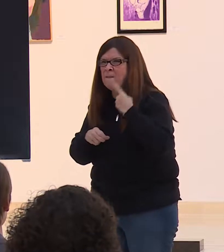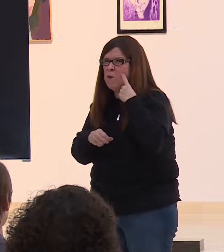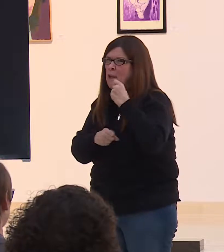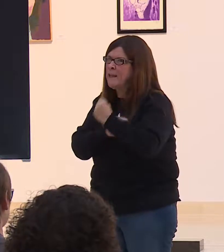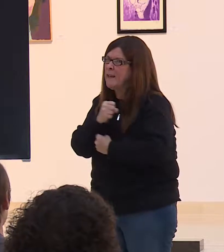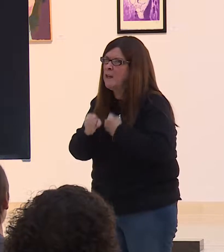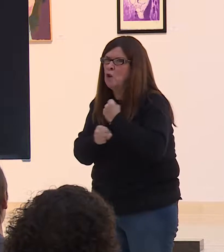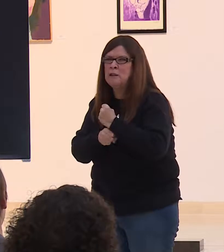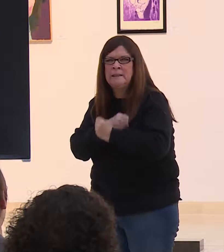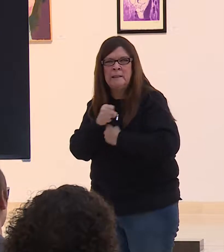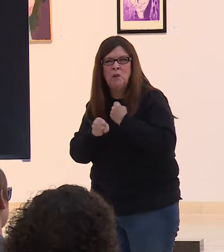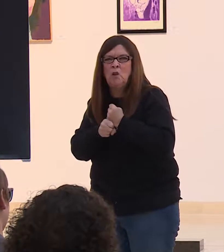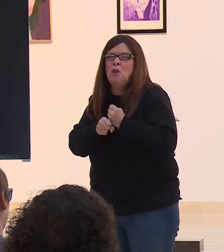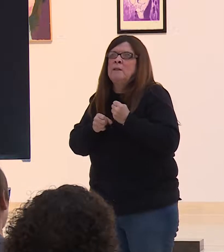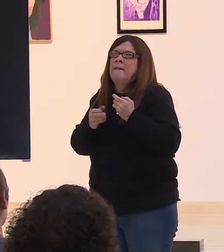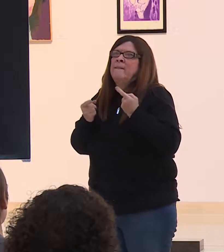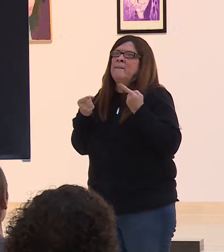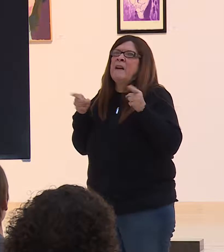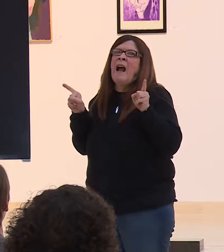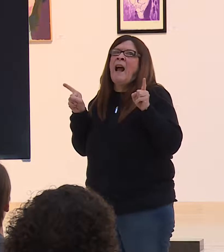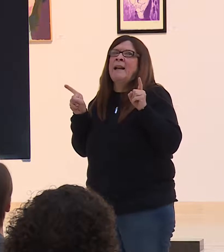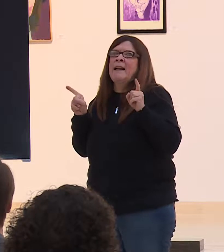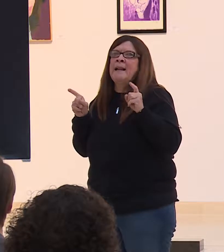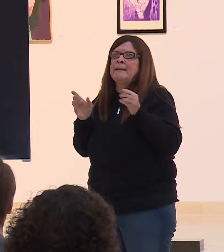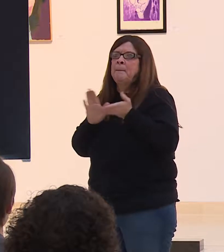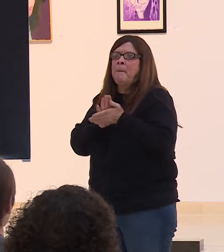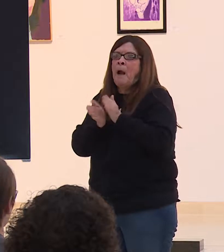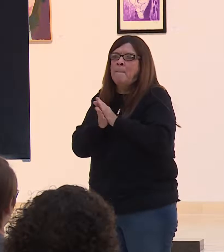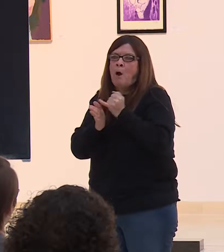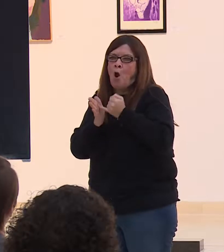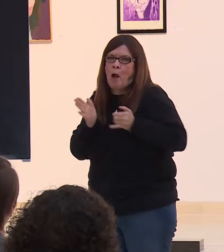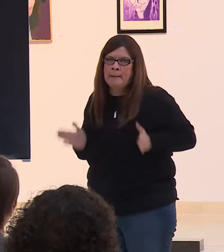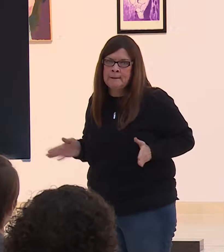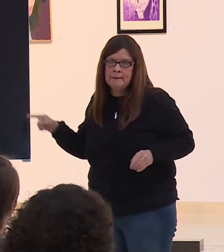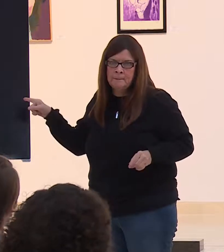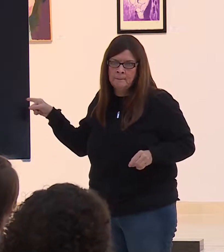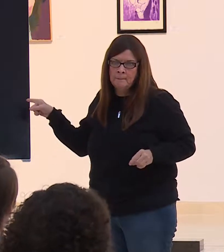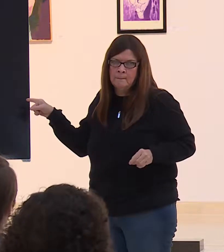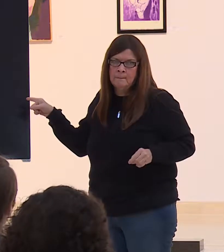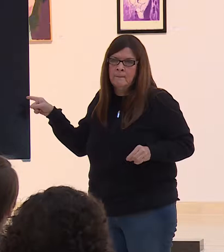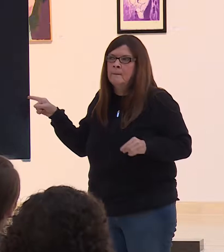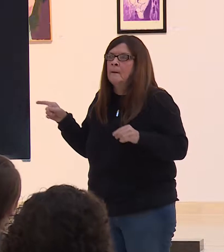It took a lot of time and effort for him to work through that,